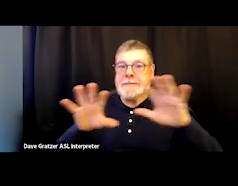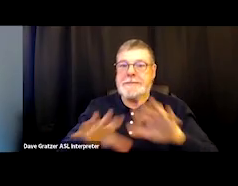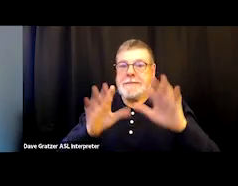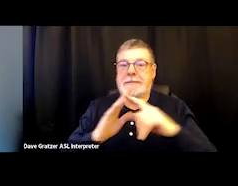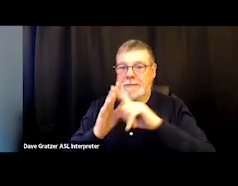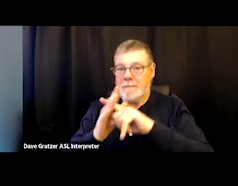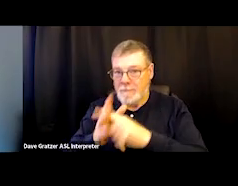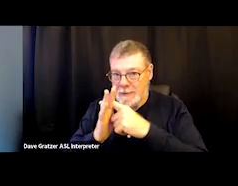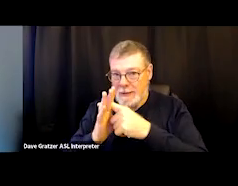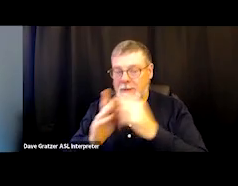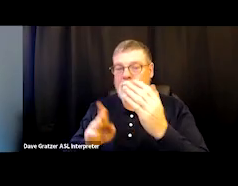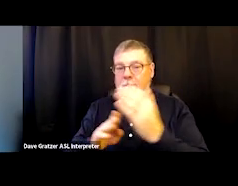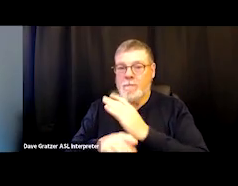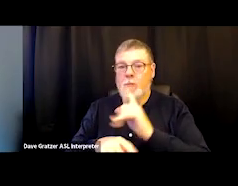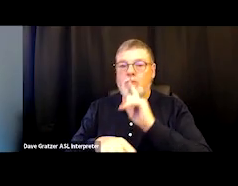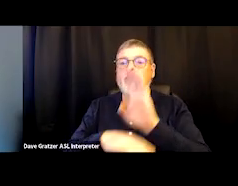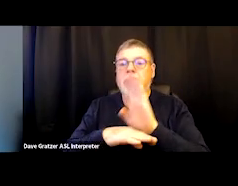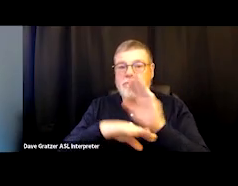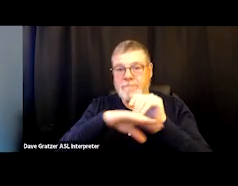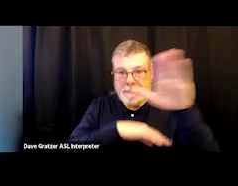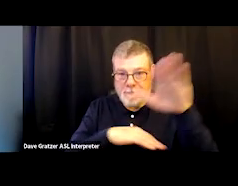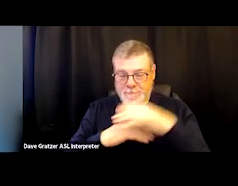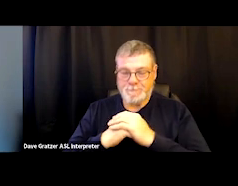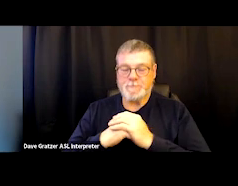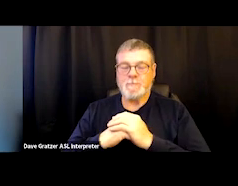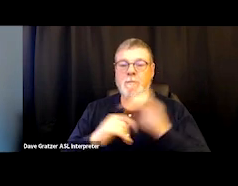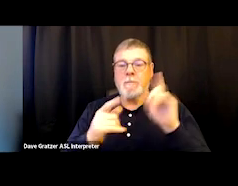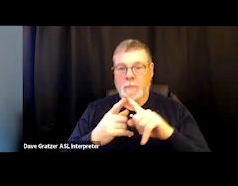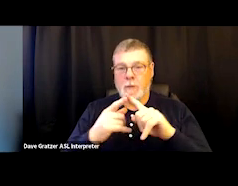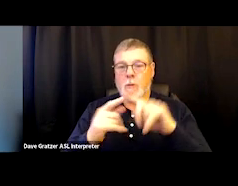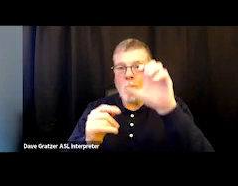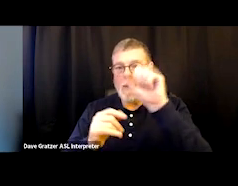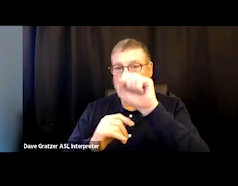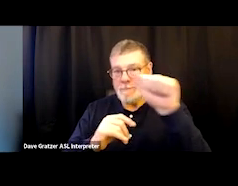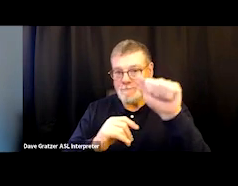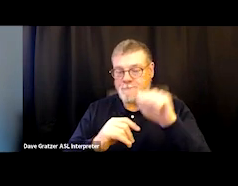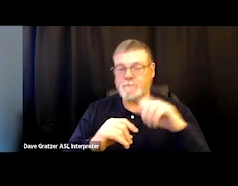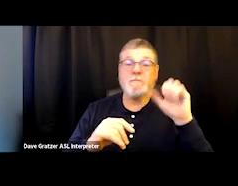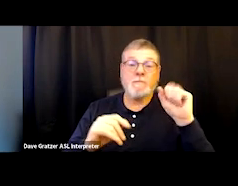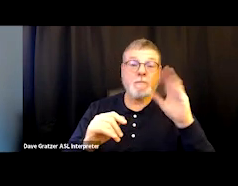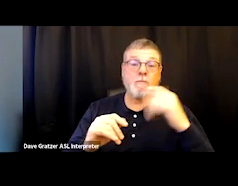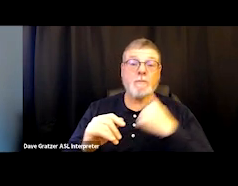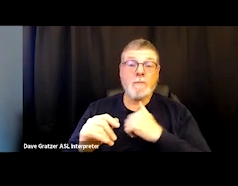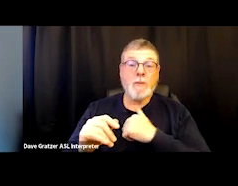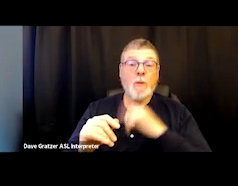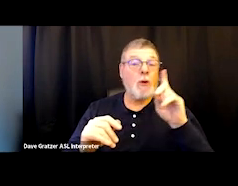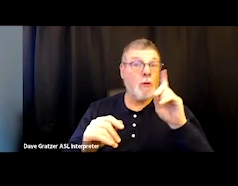before you actually submit the application to Social Security. And so we do recommend, when possible,